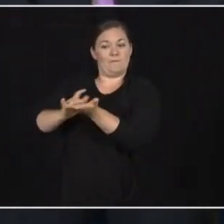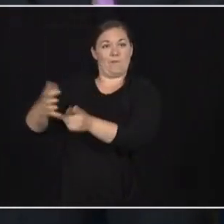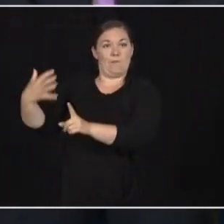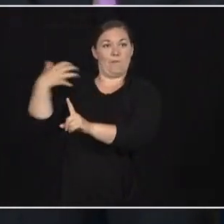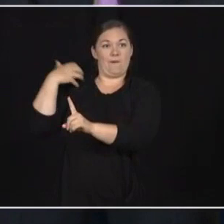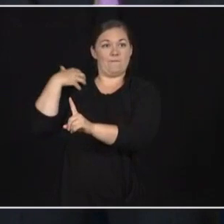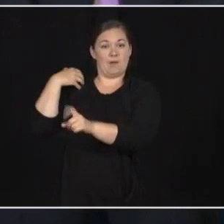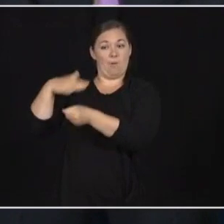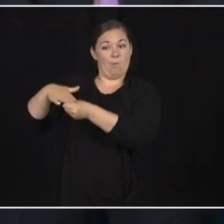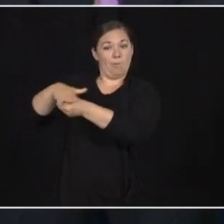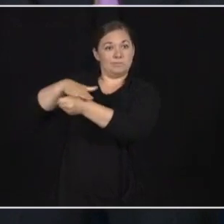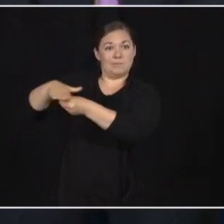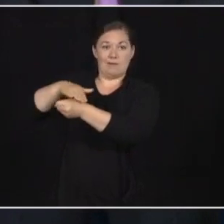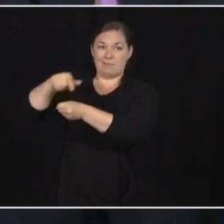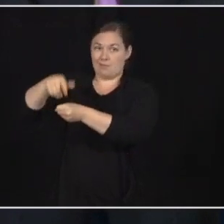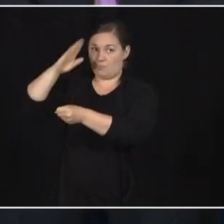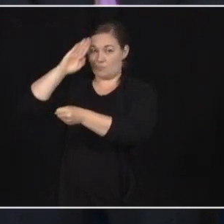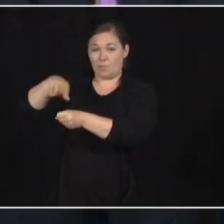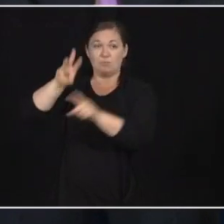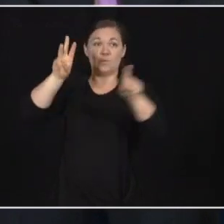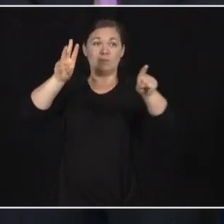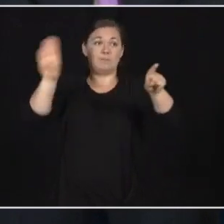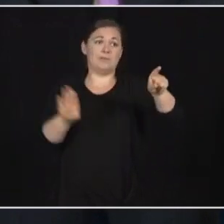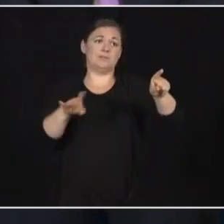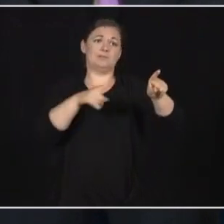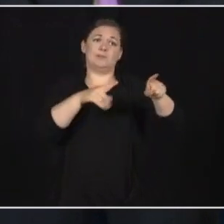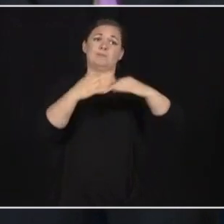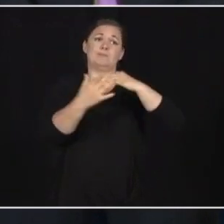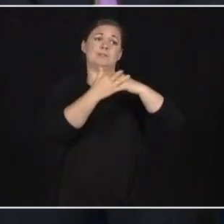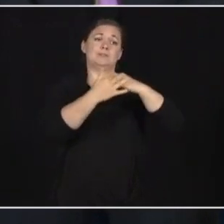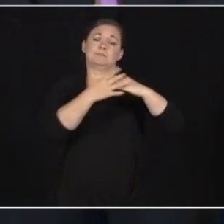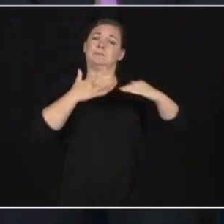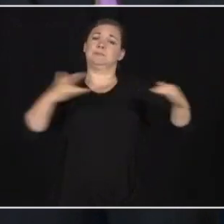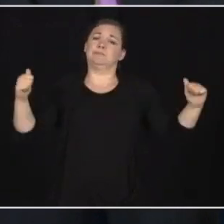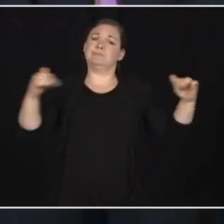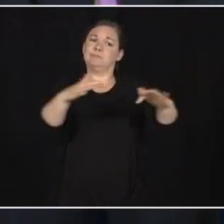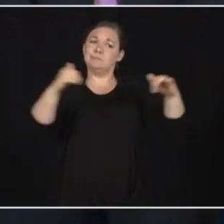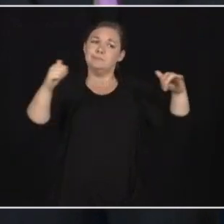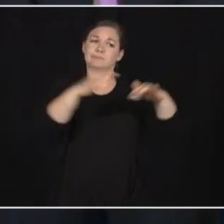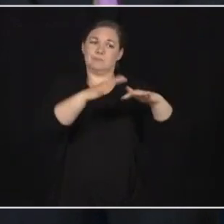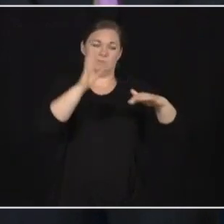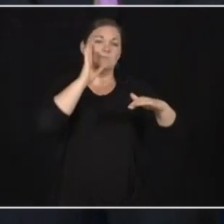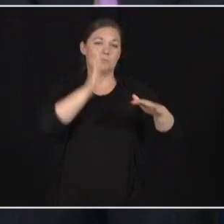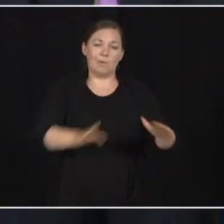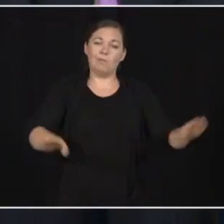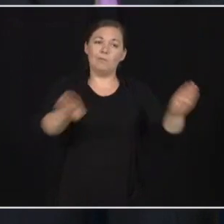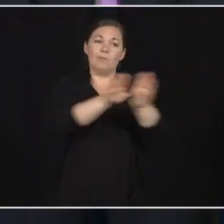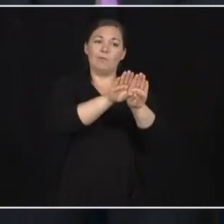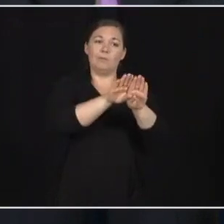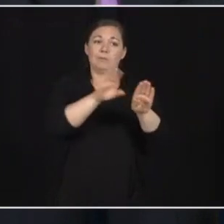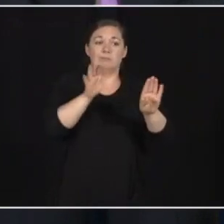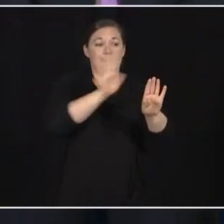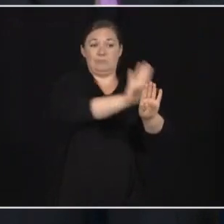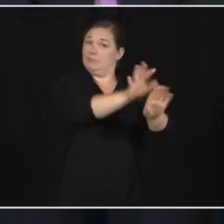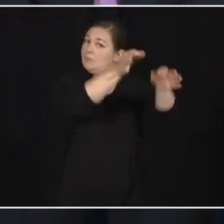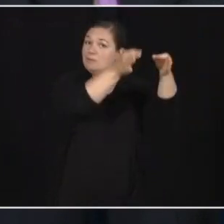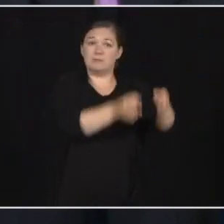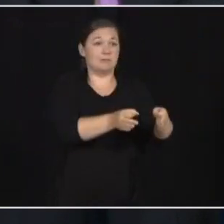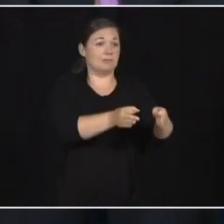days and weeks are you now at the point where you are thinking about shutting the beaches down? I am leaving that up to the chief medical